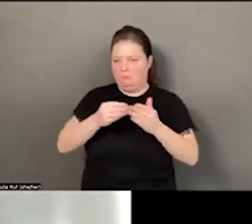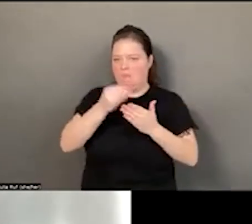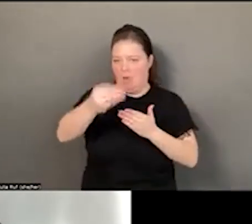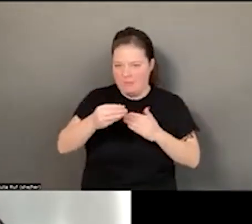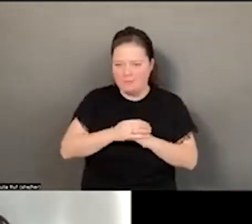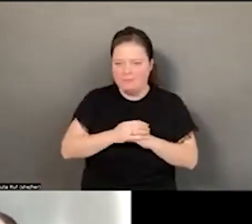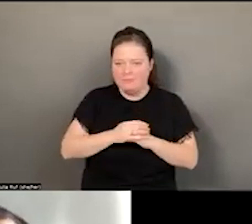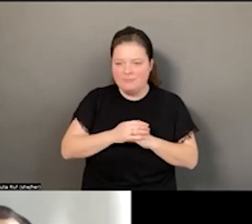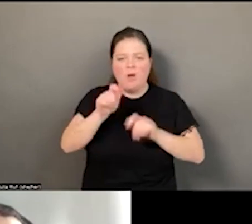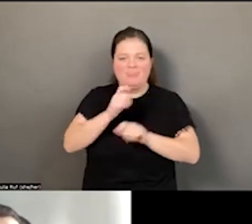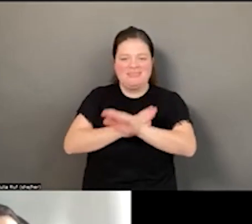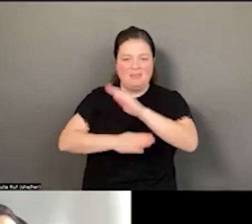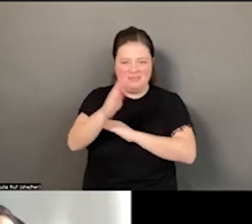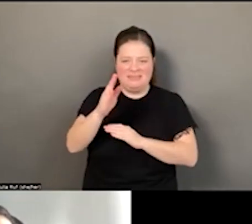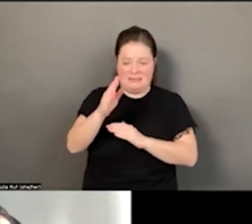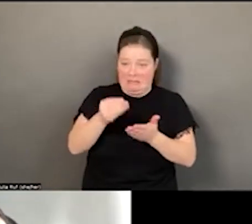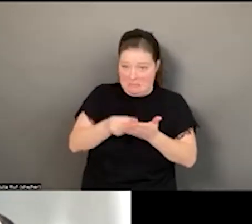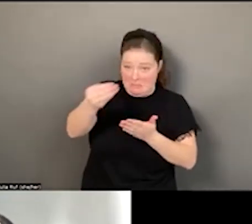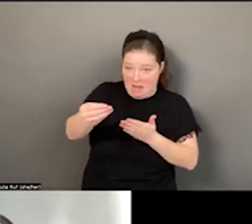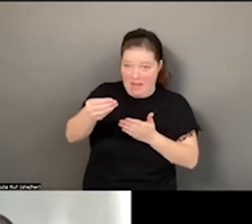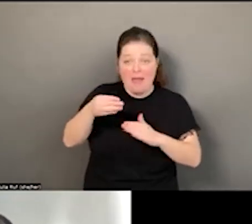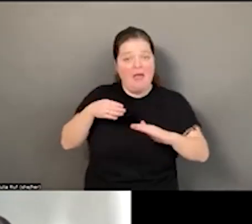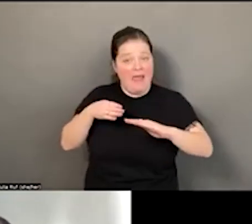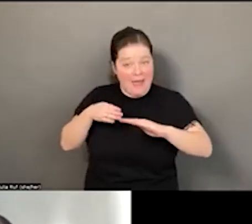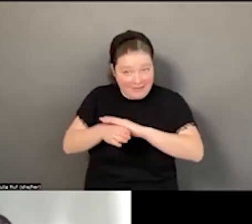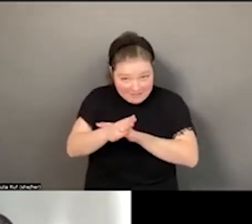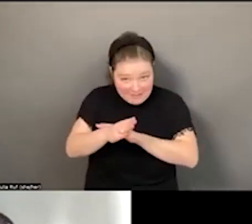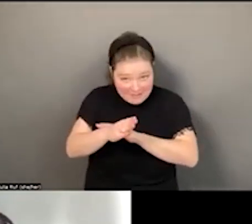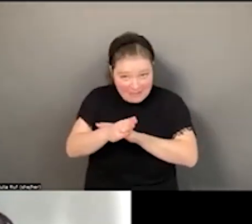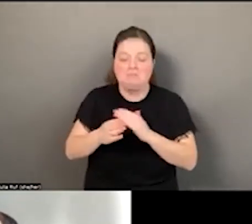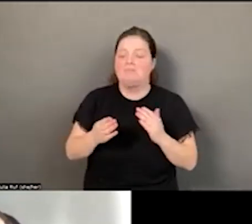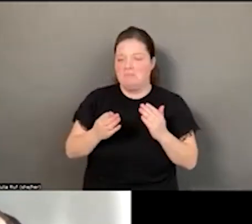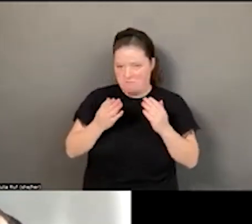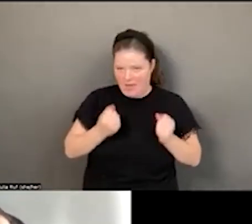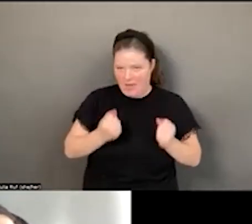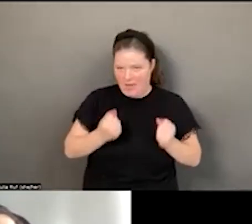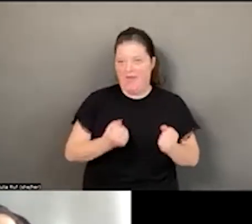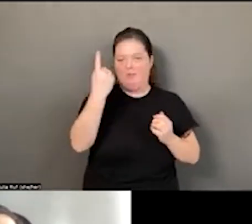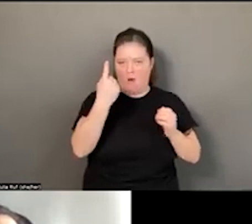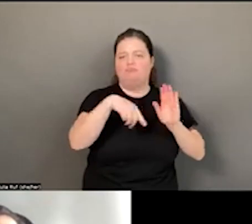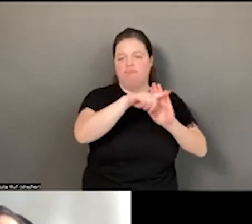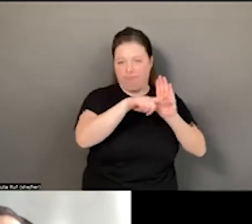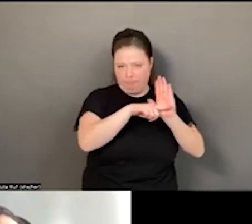Obviously, that is kind of covered by the European Accessibility Act, but also that, for example, we can request assistance throughout